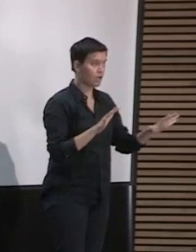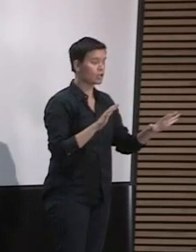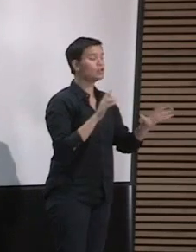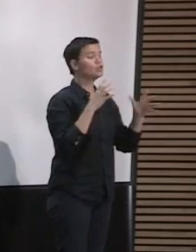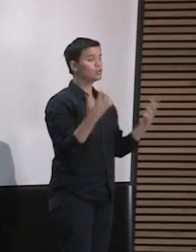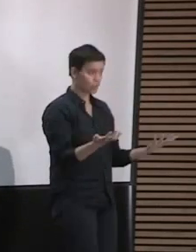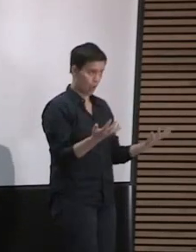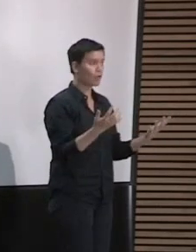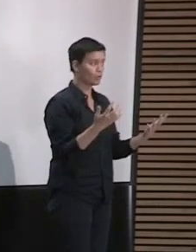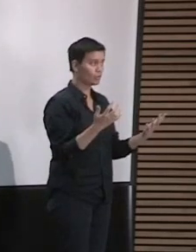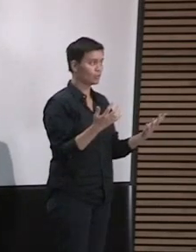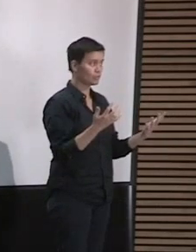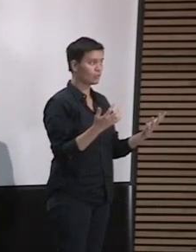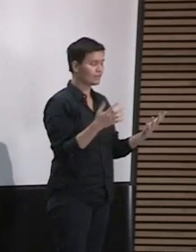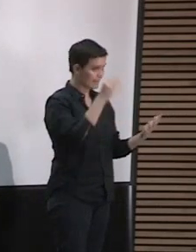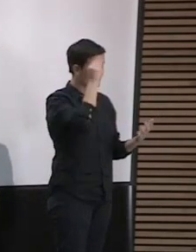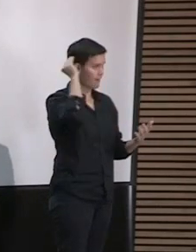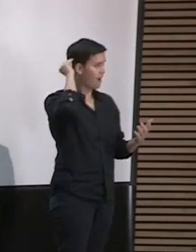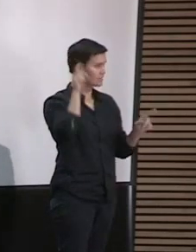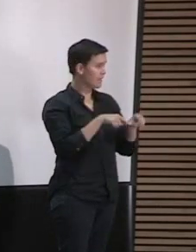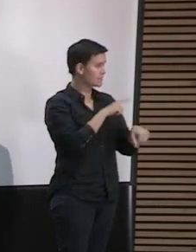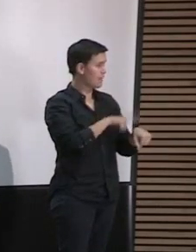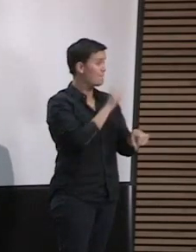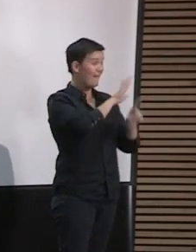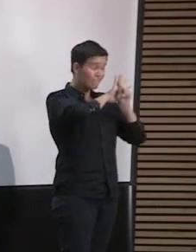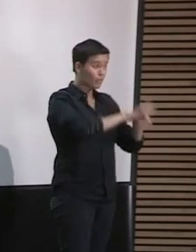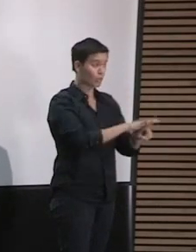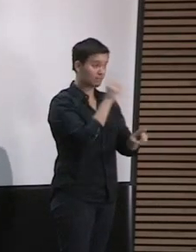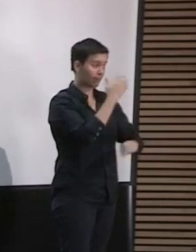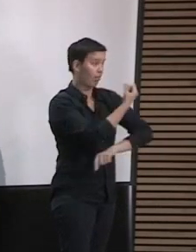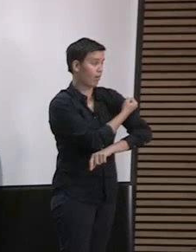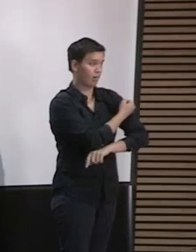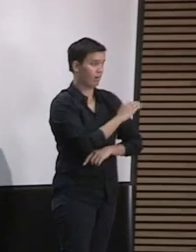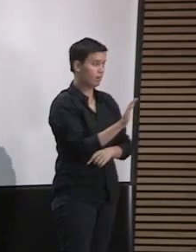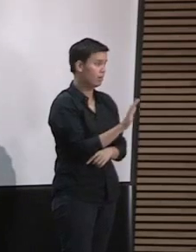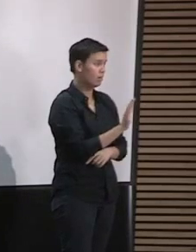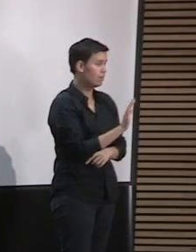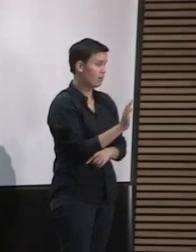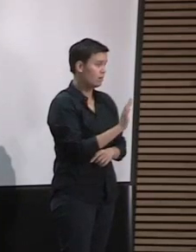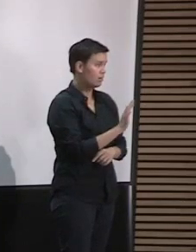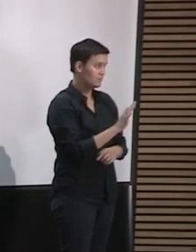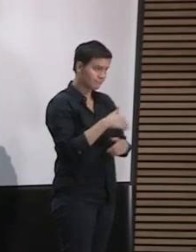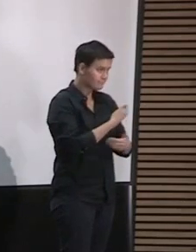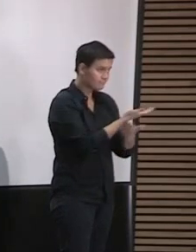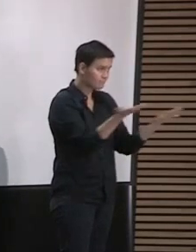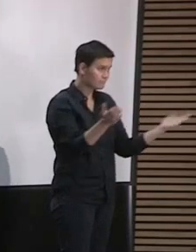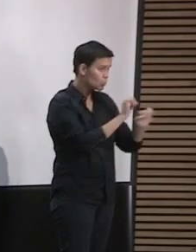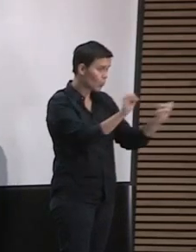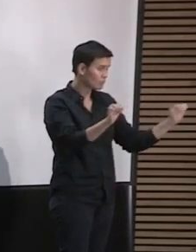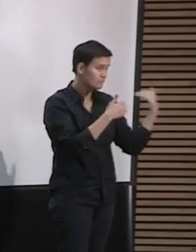have a wide-reaching, compre hencive vaccination programme comprehensive vaccination for New Zealanders. Once we